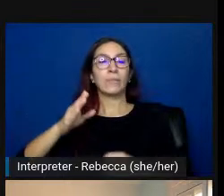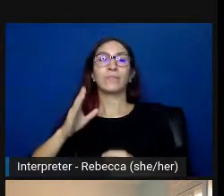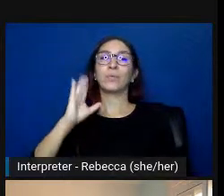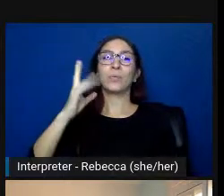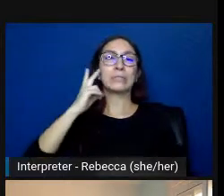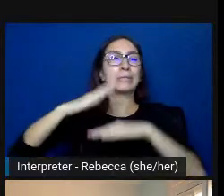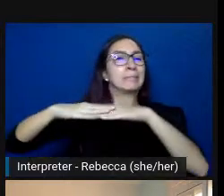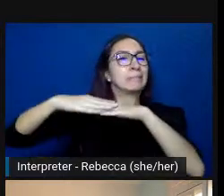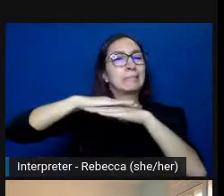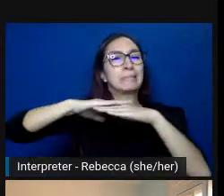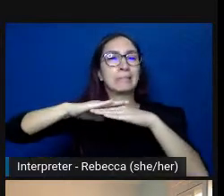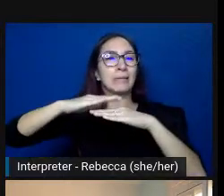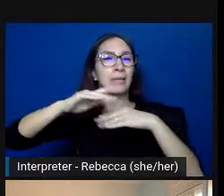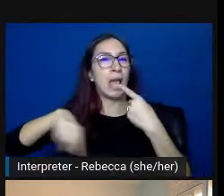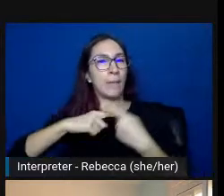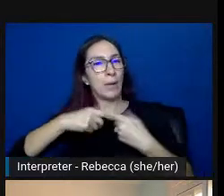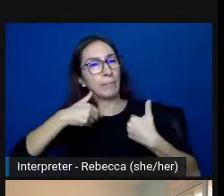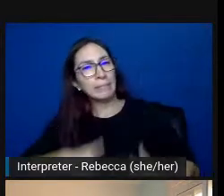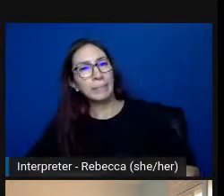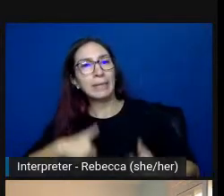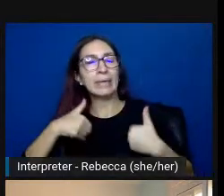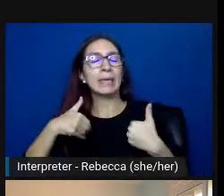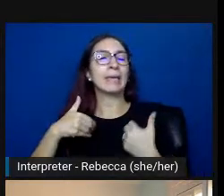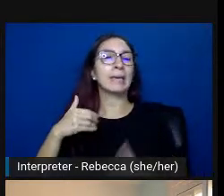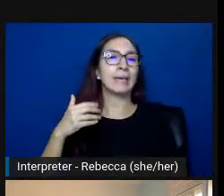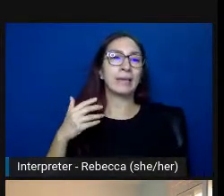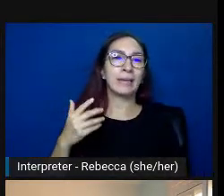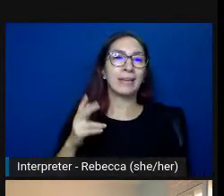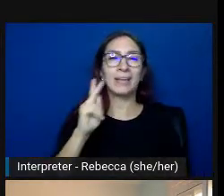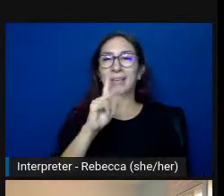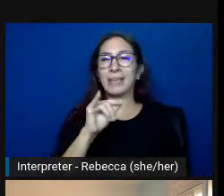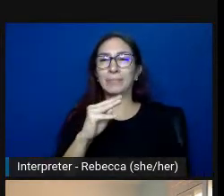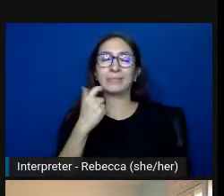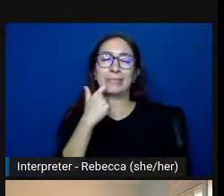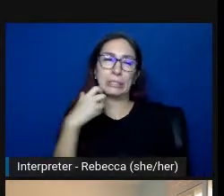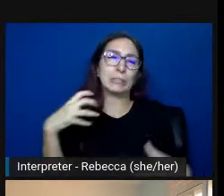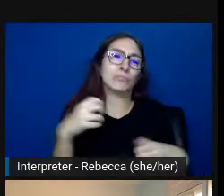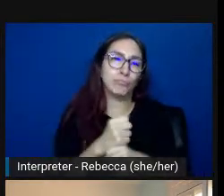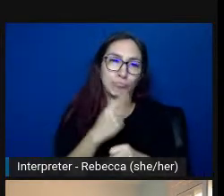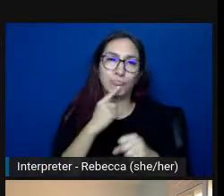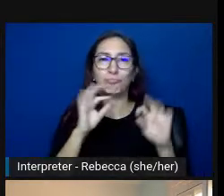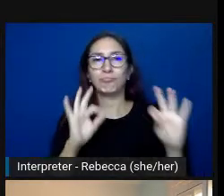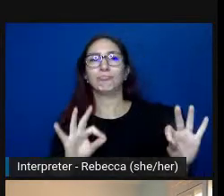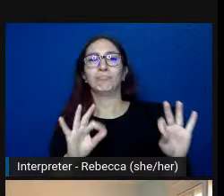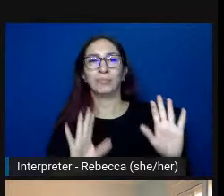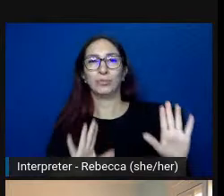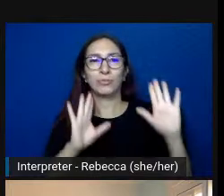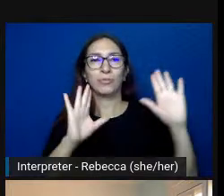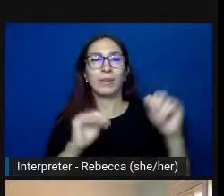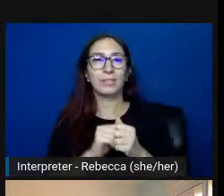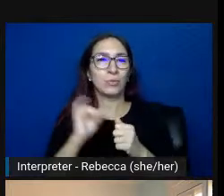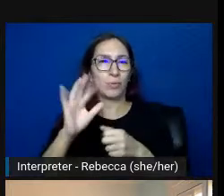A quick outline of what we are going to see in this session. We are going to see a bit about me,